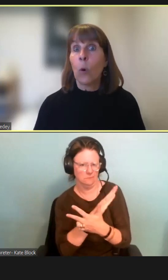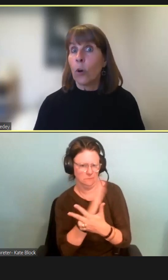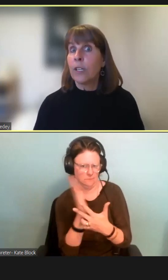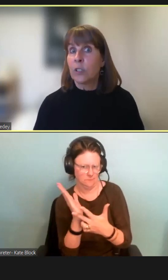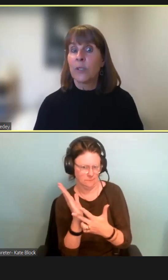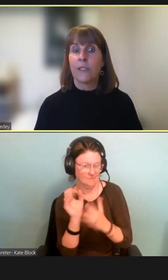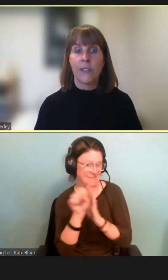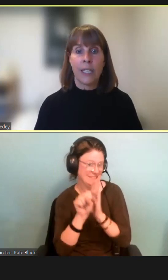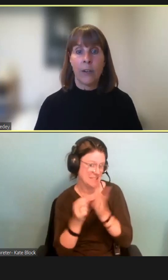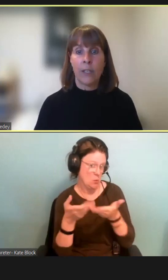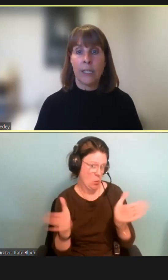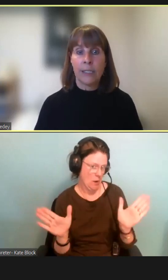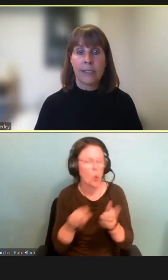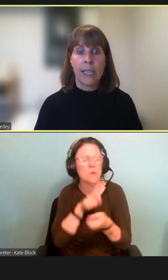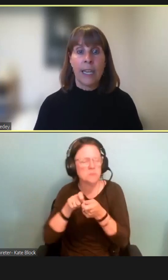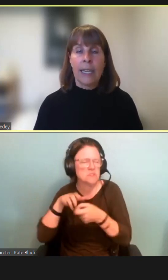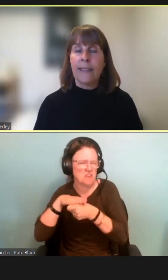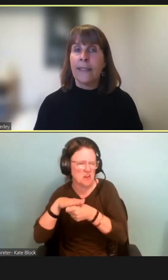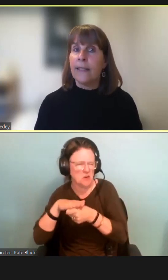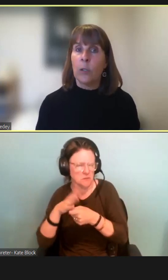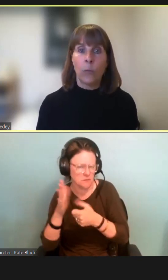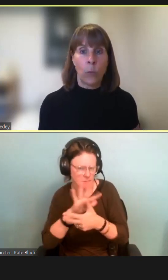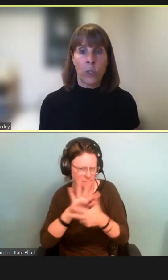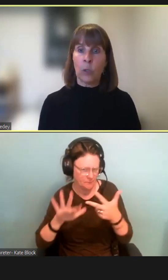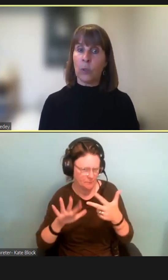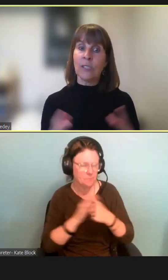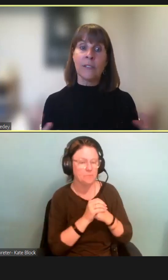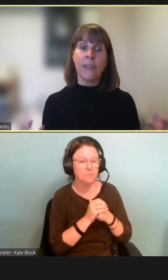in specific areas one of the beauties of that is